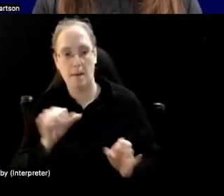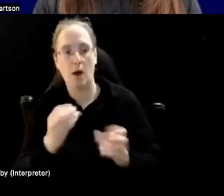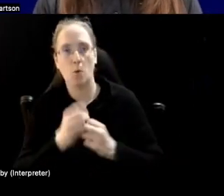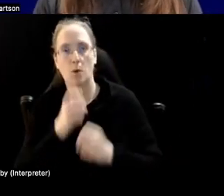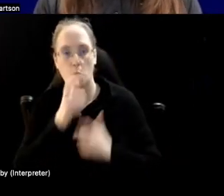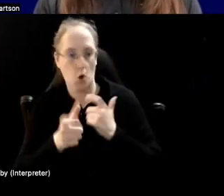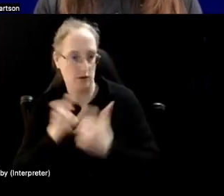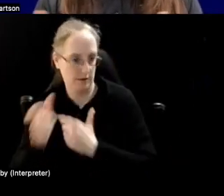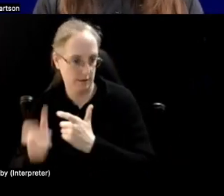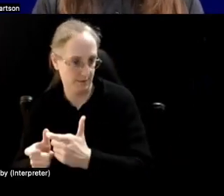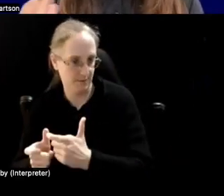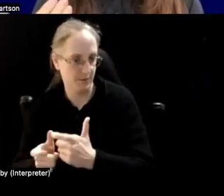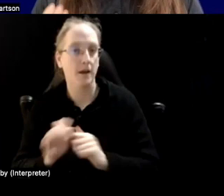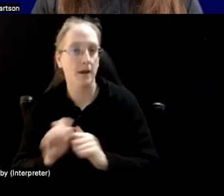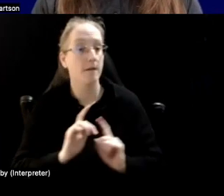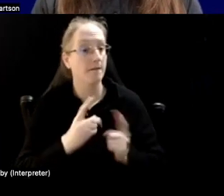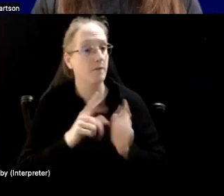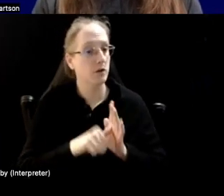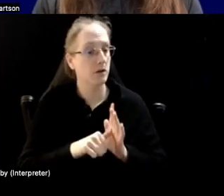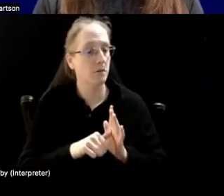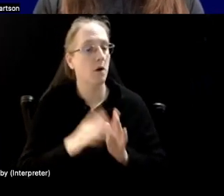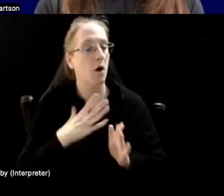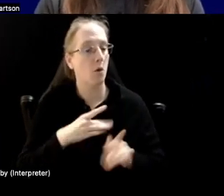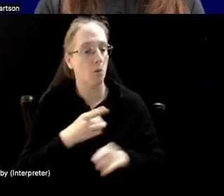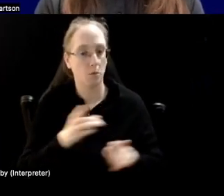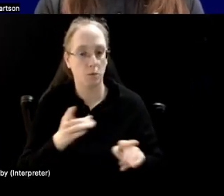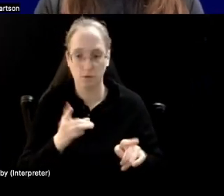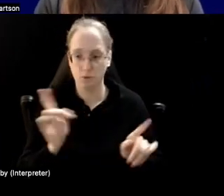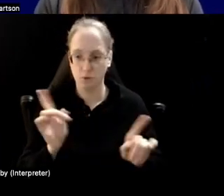the first time I play it, I'd like you to pay attention to the attunement that